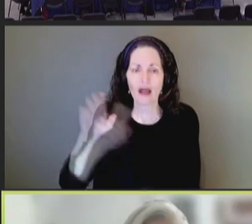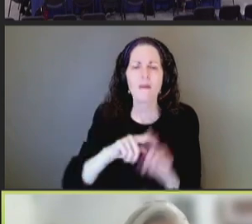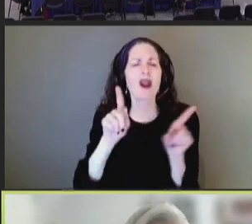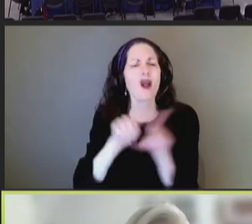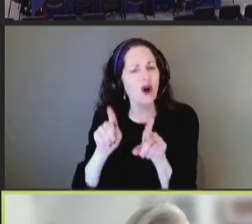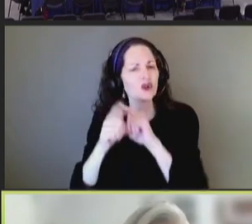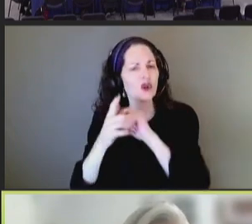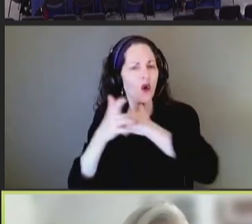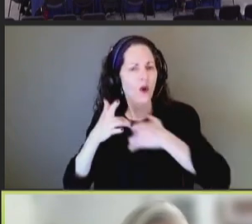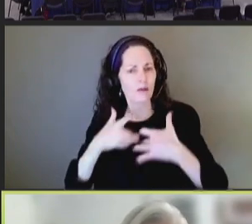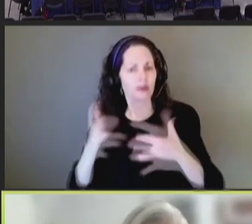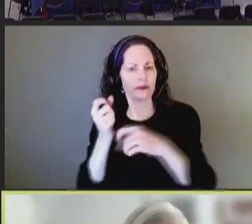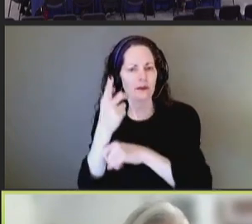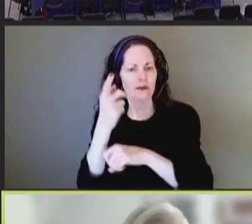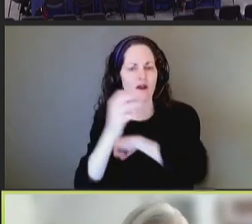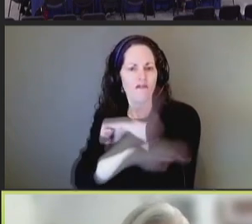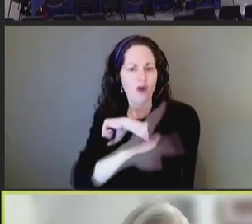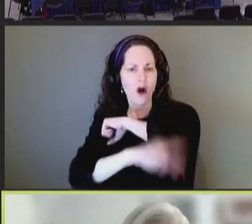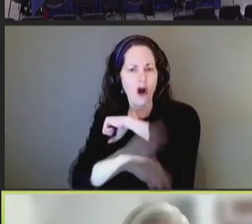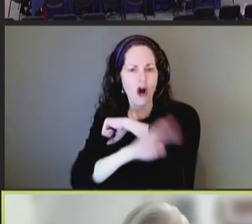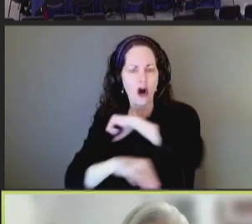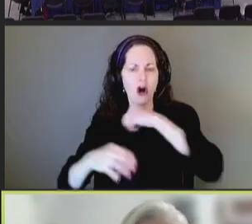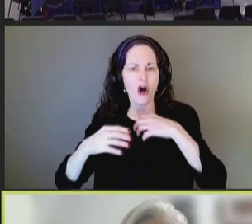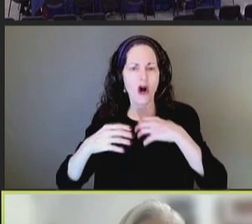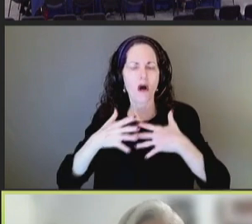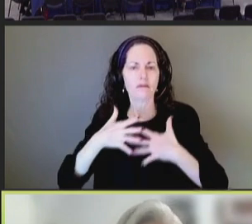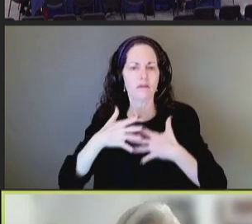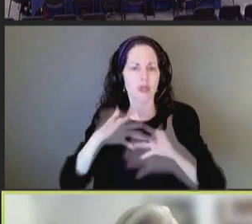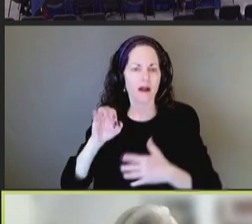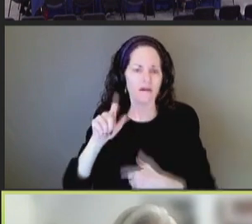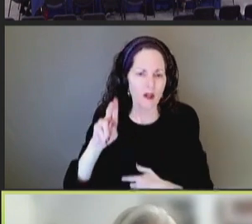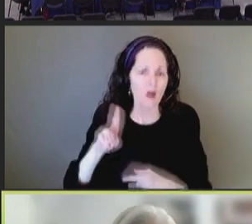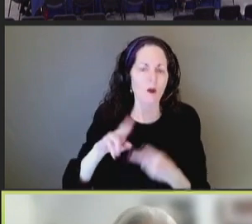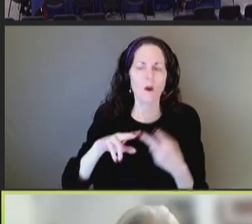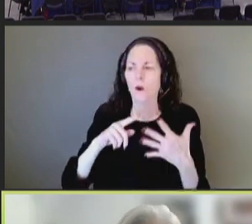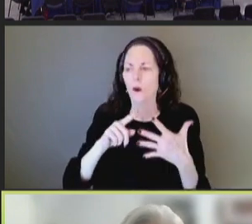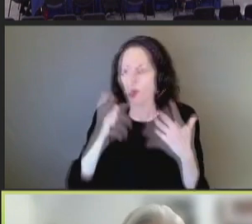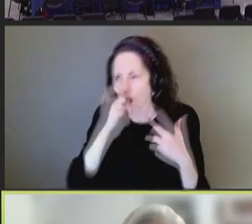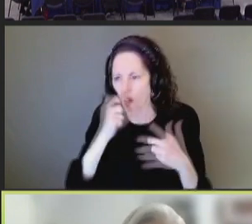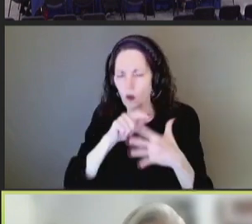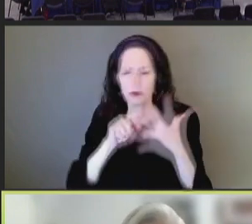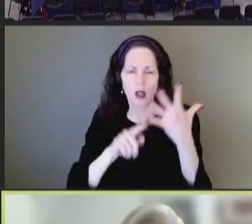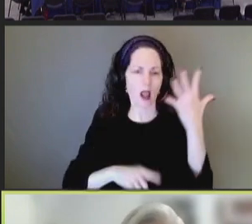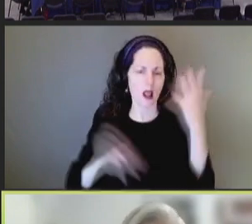data -- vaccine administration data, we have survey data, we have claims,